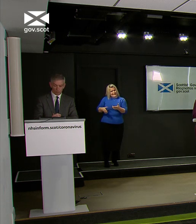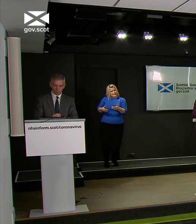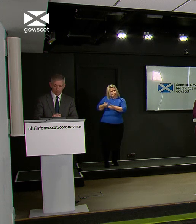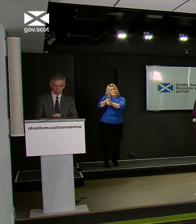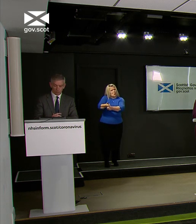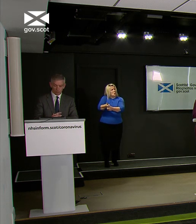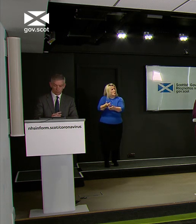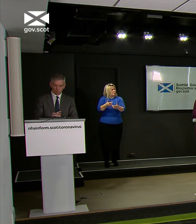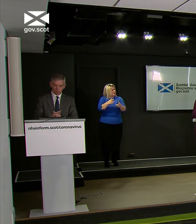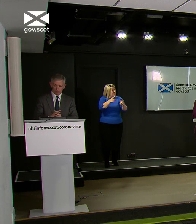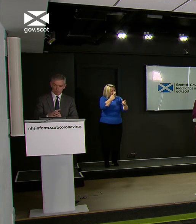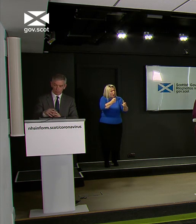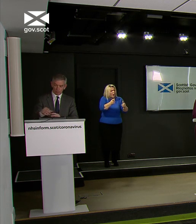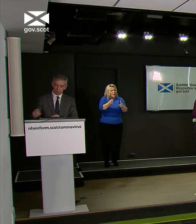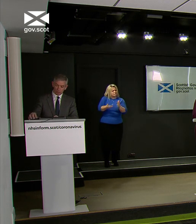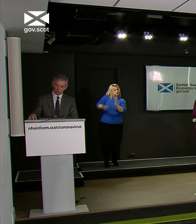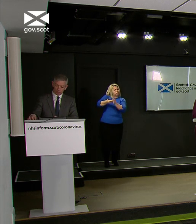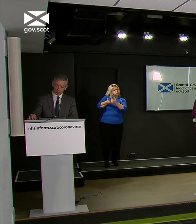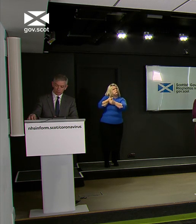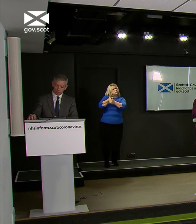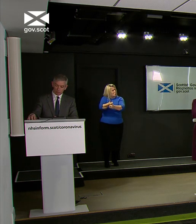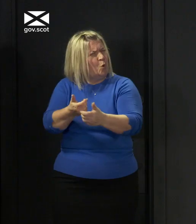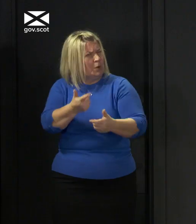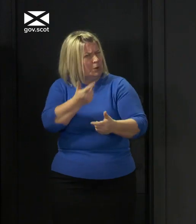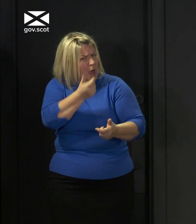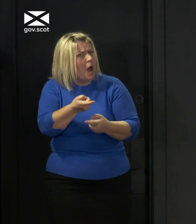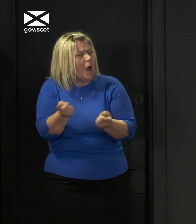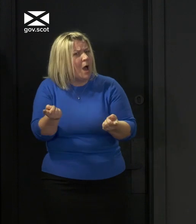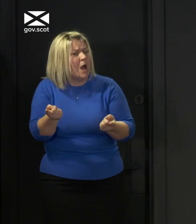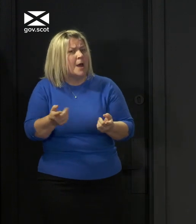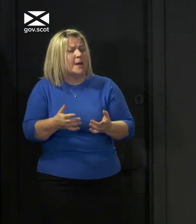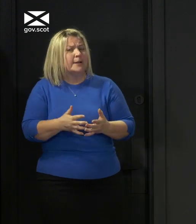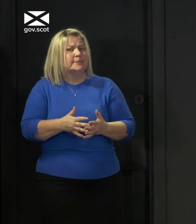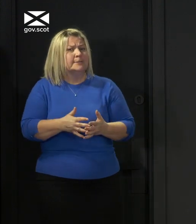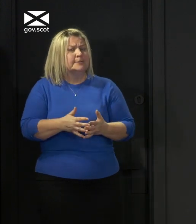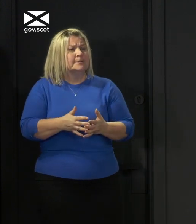help their industry get through this crisis well I'm not going to right now